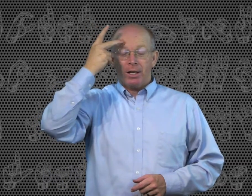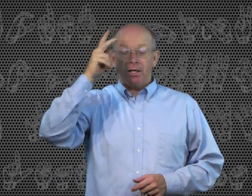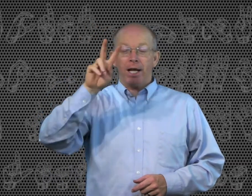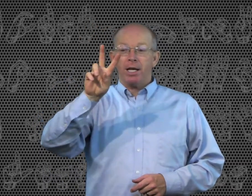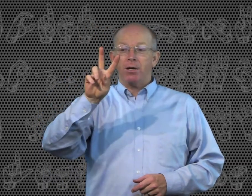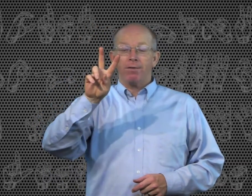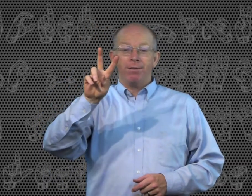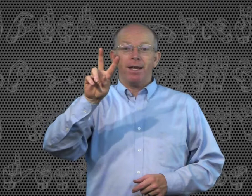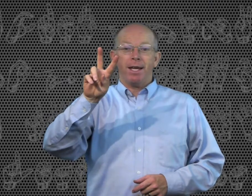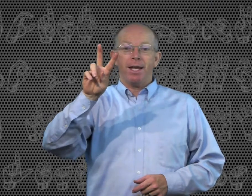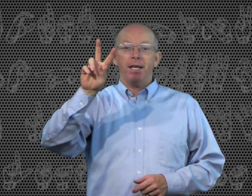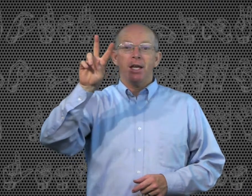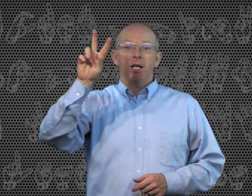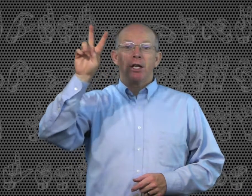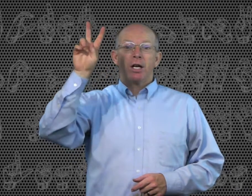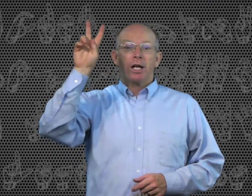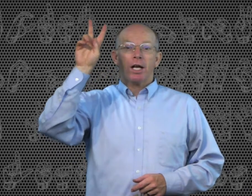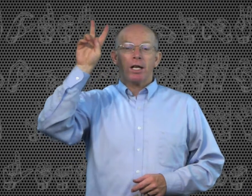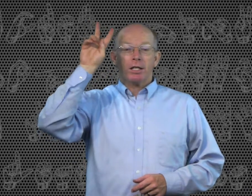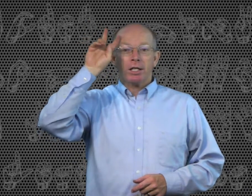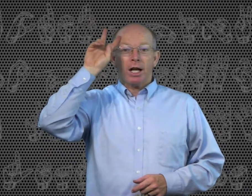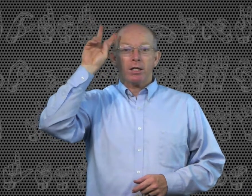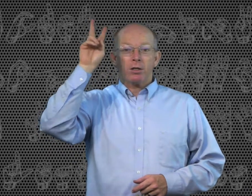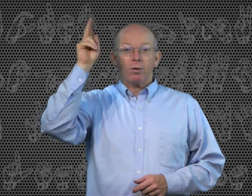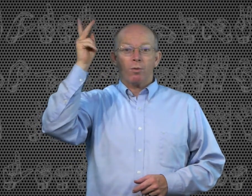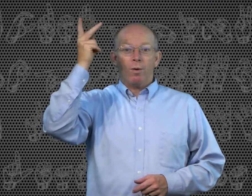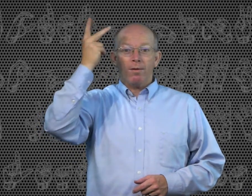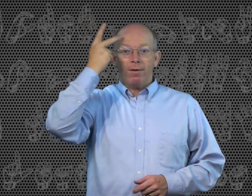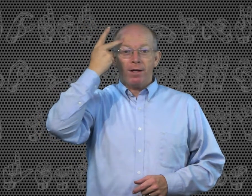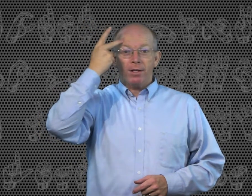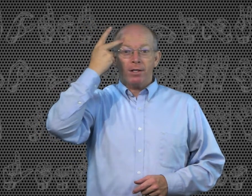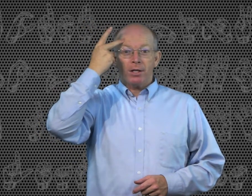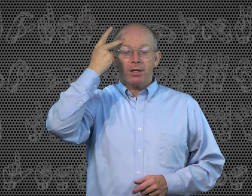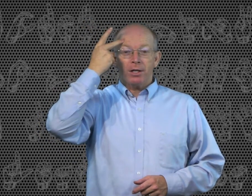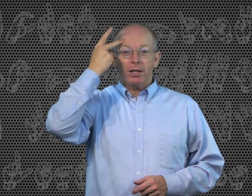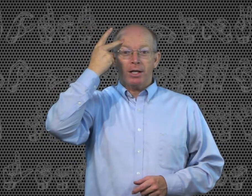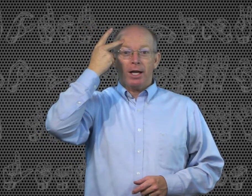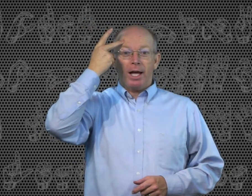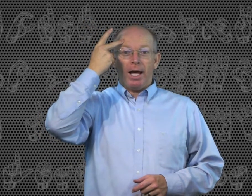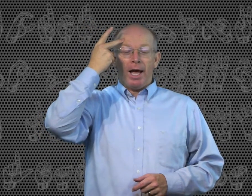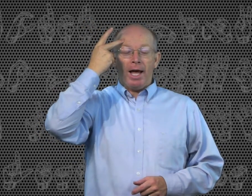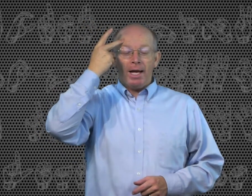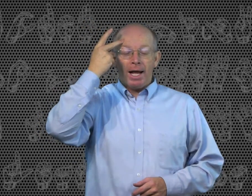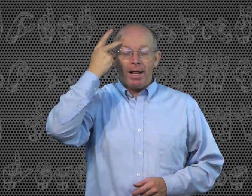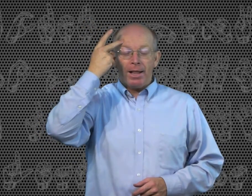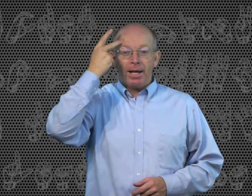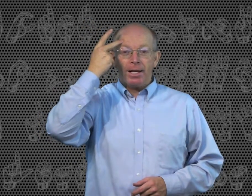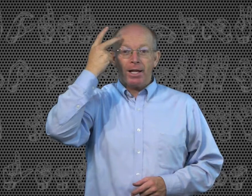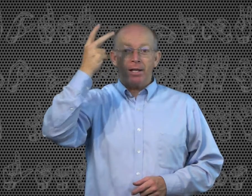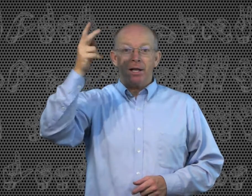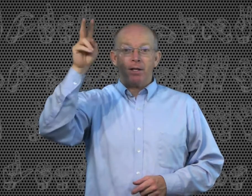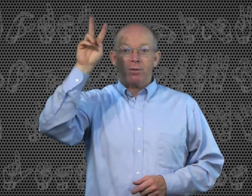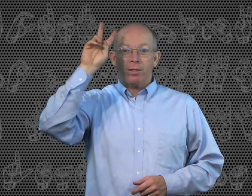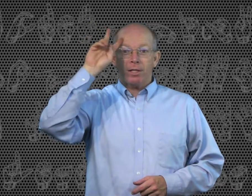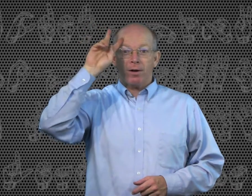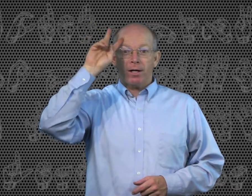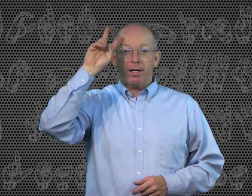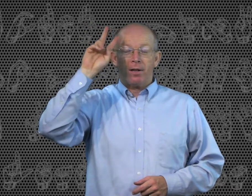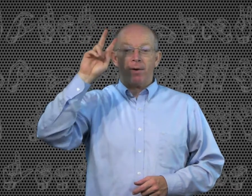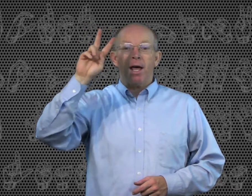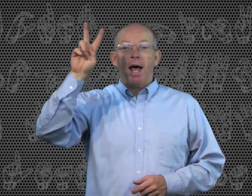You take your V and touch one finger to your head and then twist around to the other.